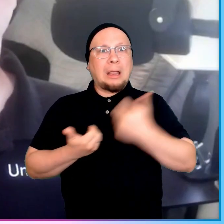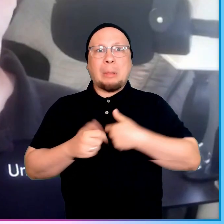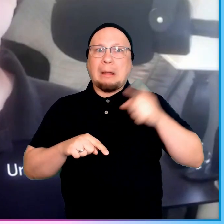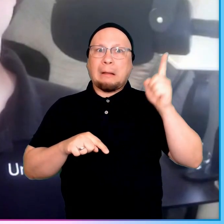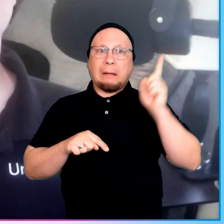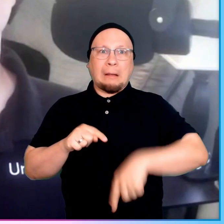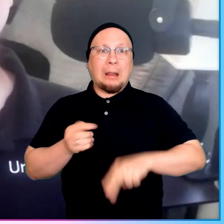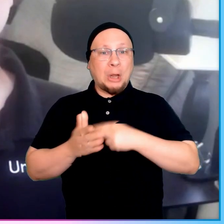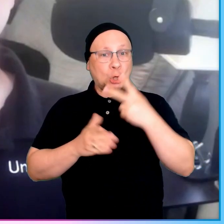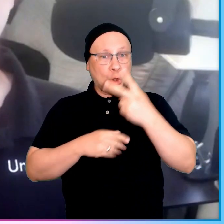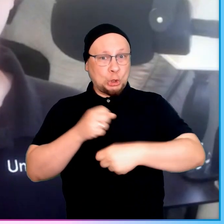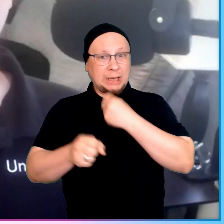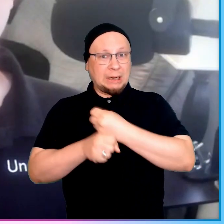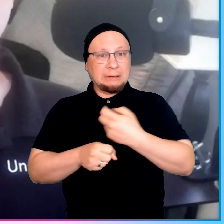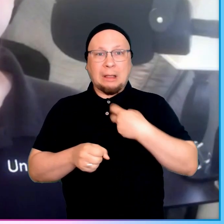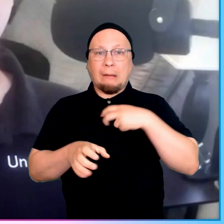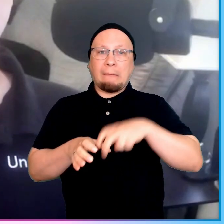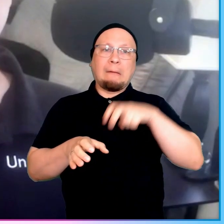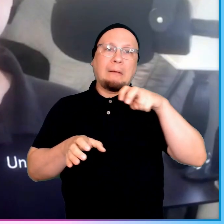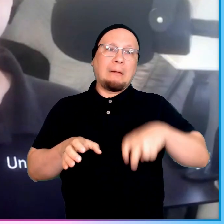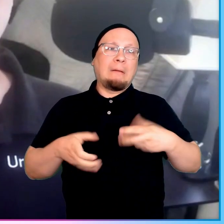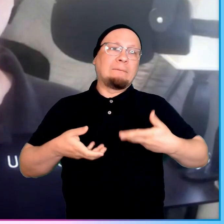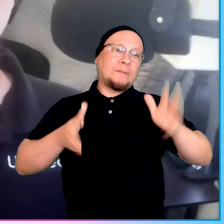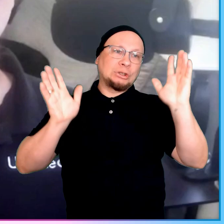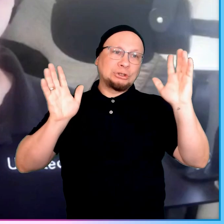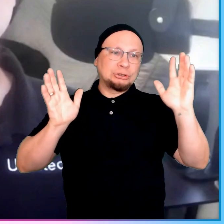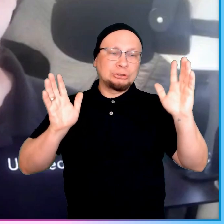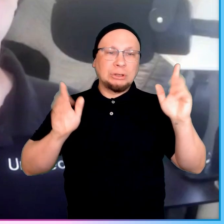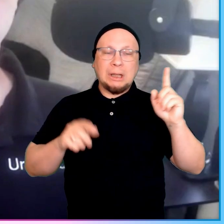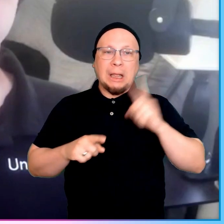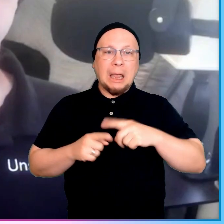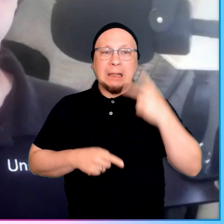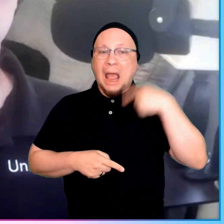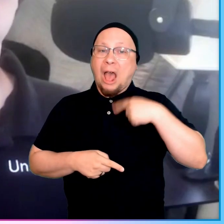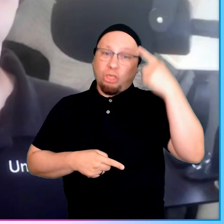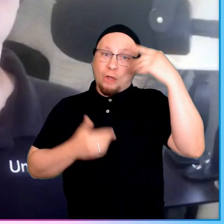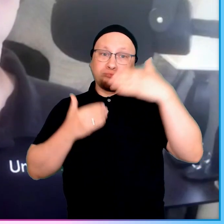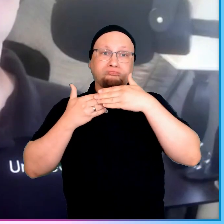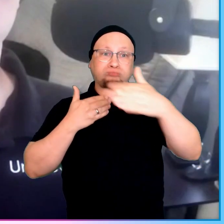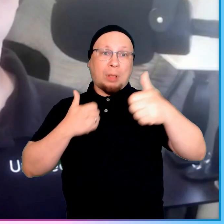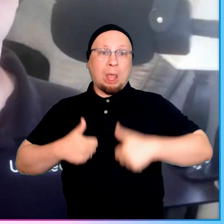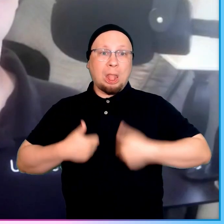that promise. I thought that I would go the rest of my life without playing another video game.